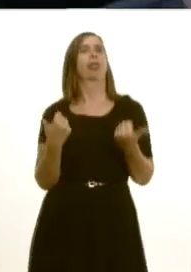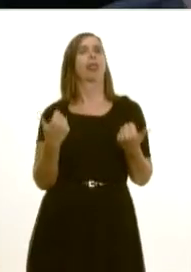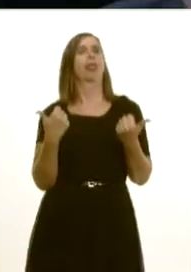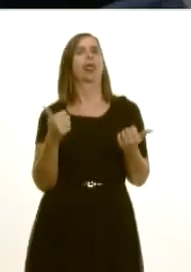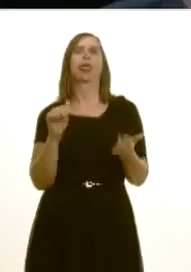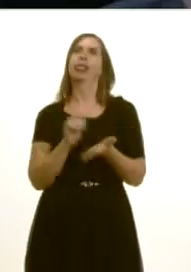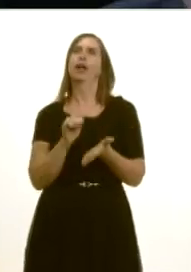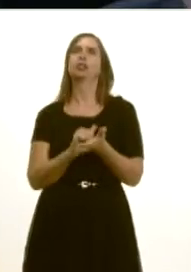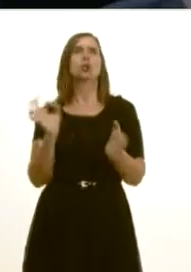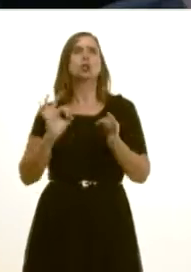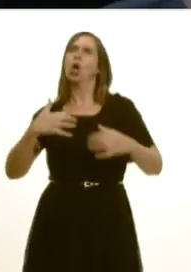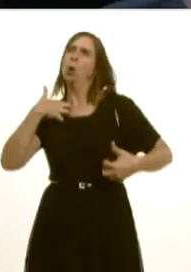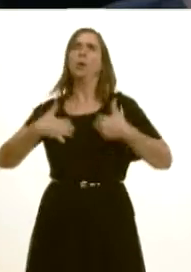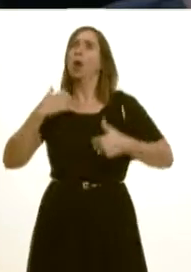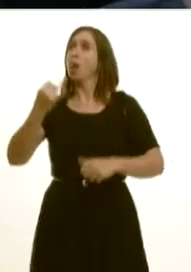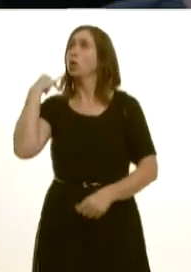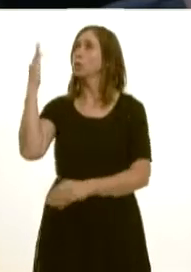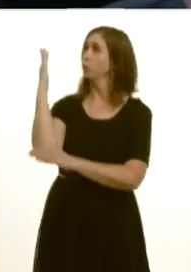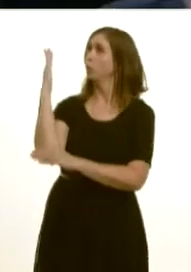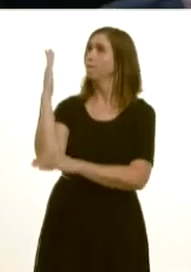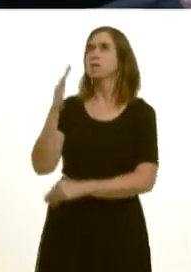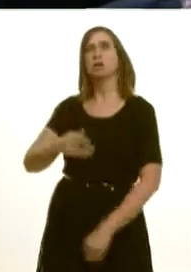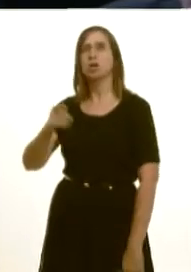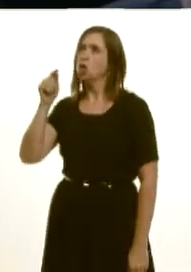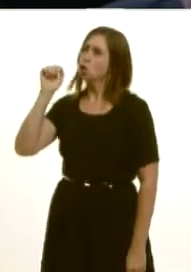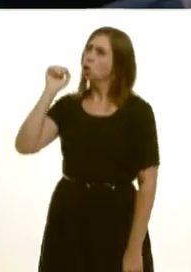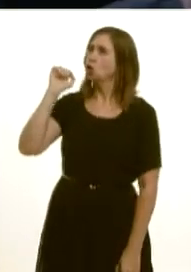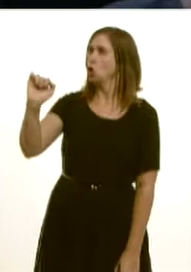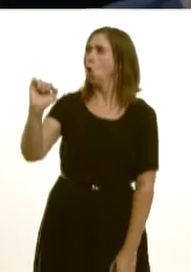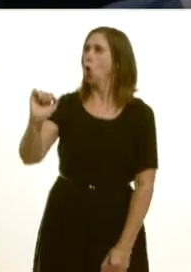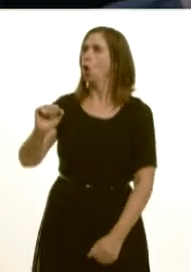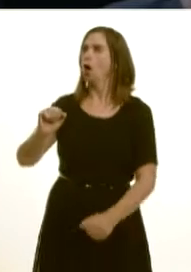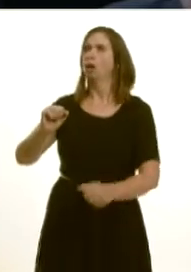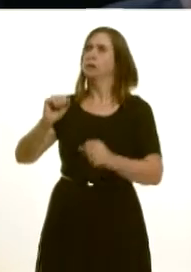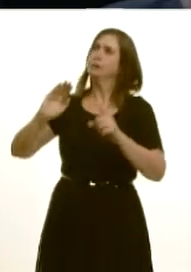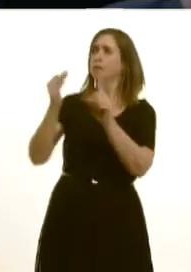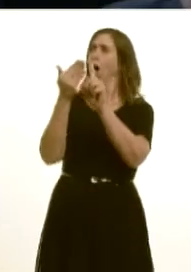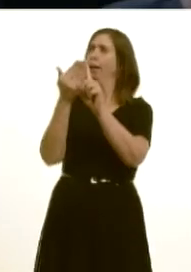Government, then it came last week. One of your most staunchly defended targets in the